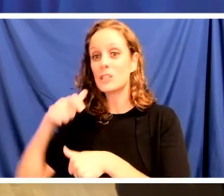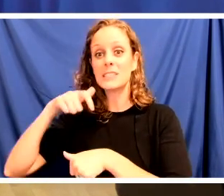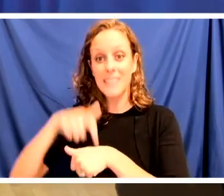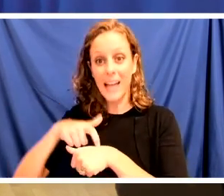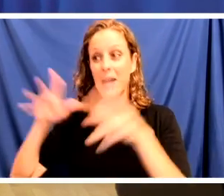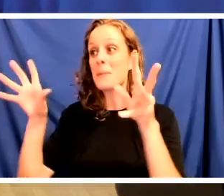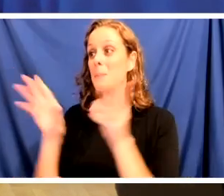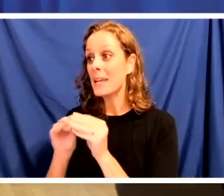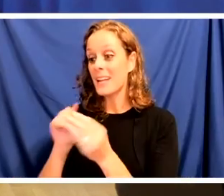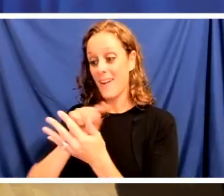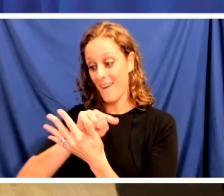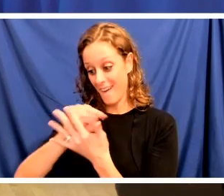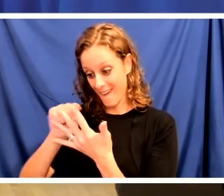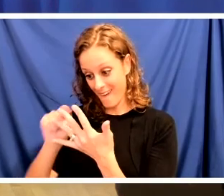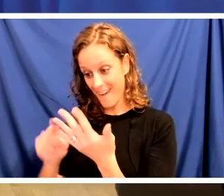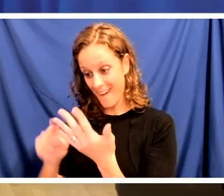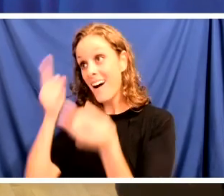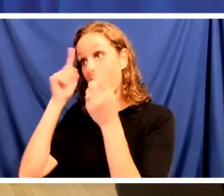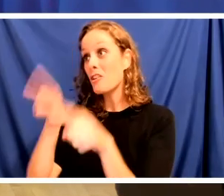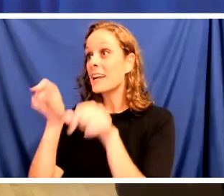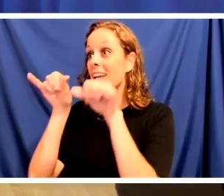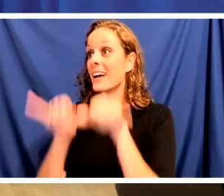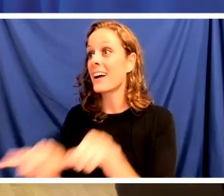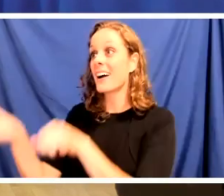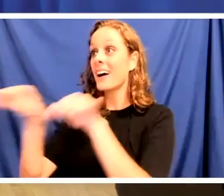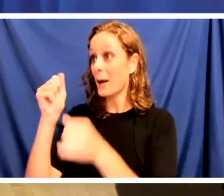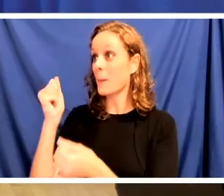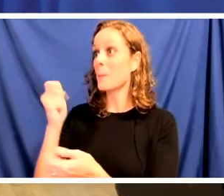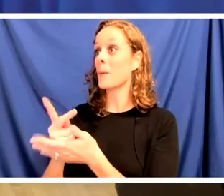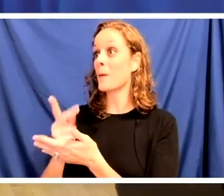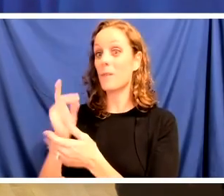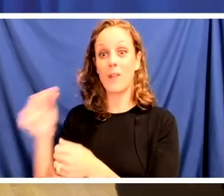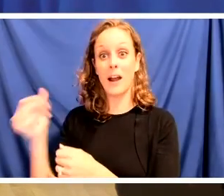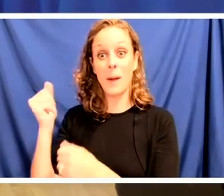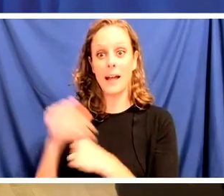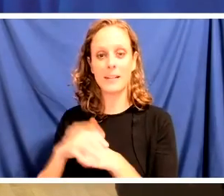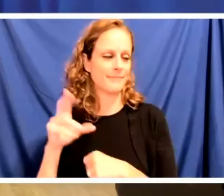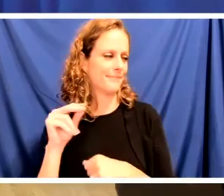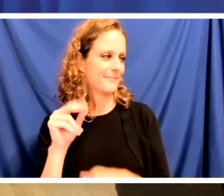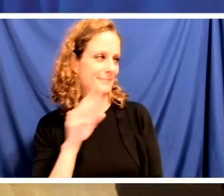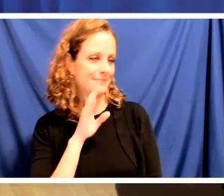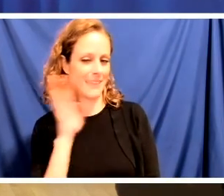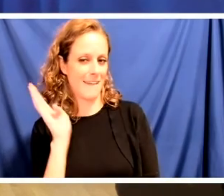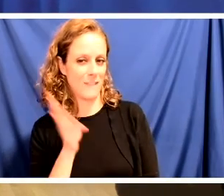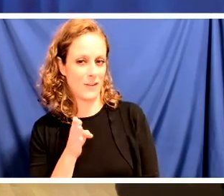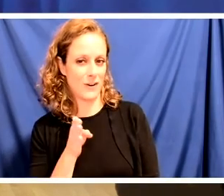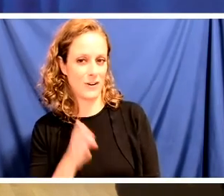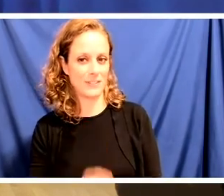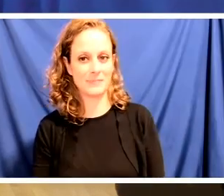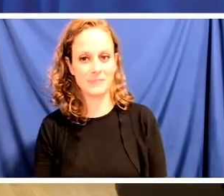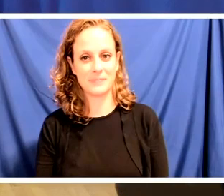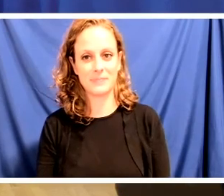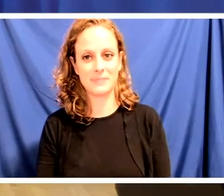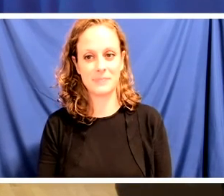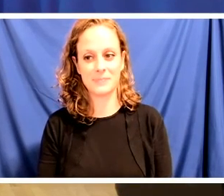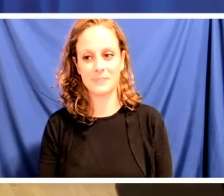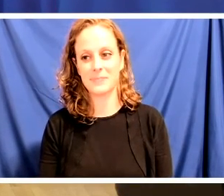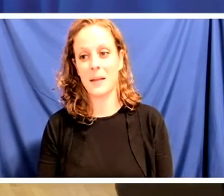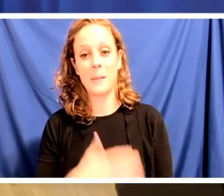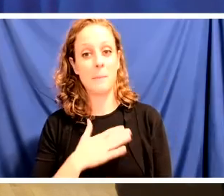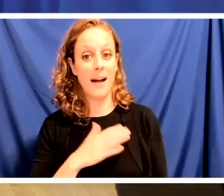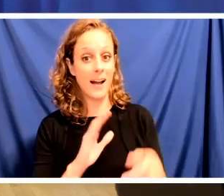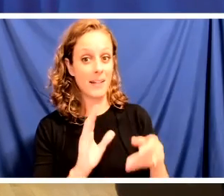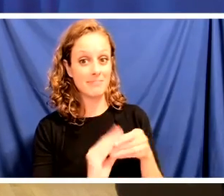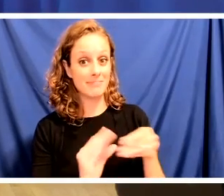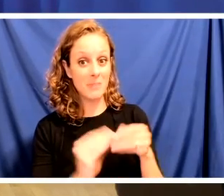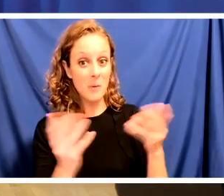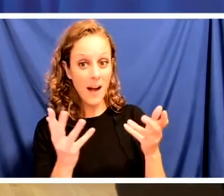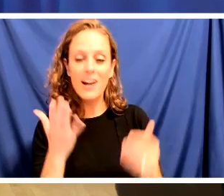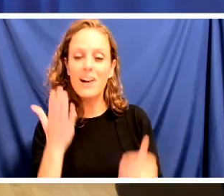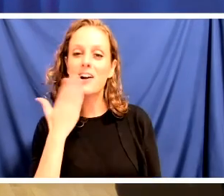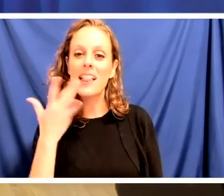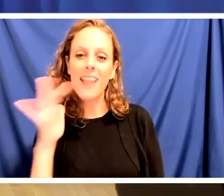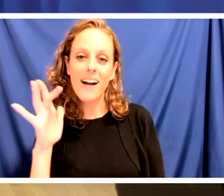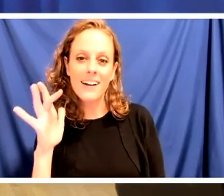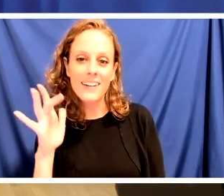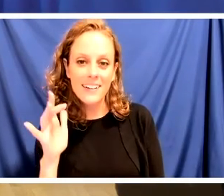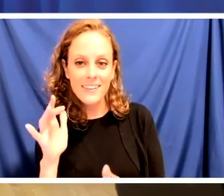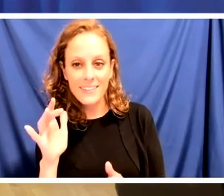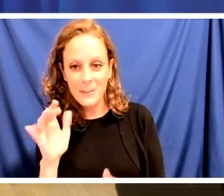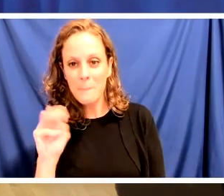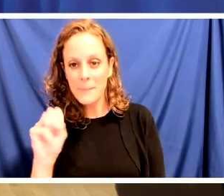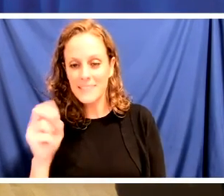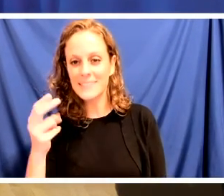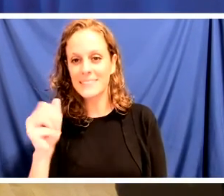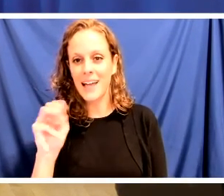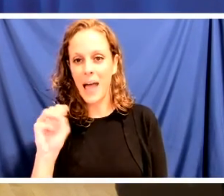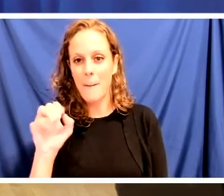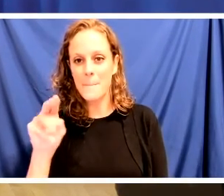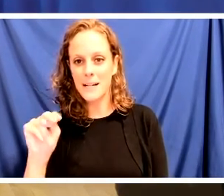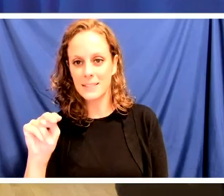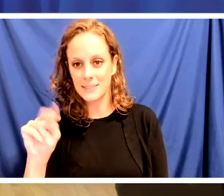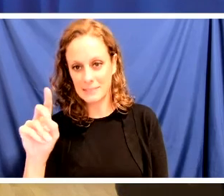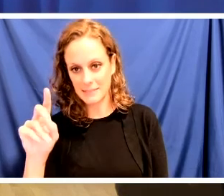SacGov: In my life in my history or you know and and my commentary to miss hammond is good luck, good luck with what you with what you're doing and and and I hope you wish me good luck with what i'm doing.